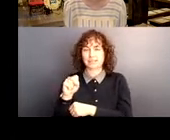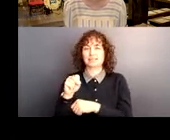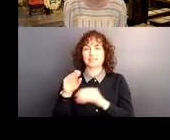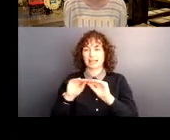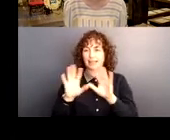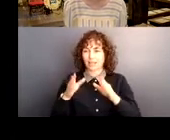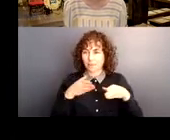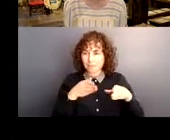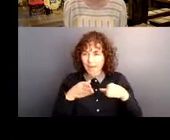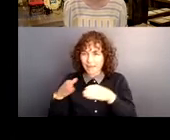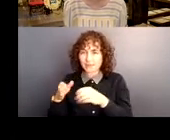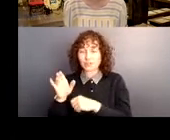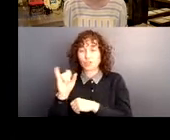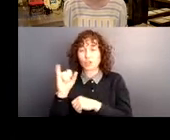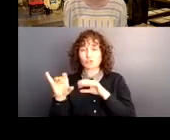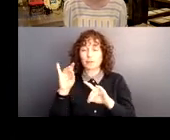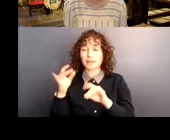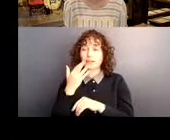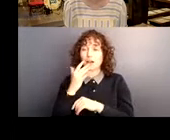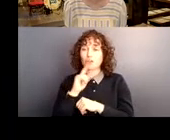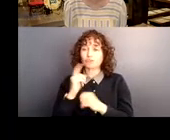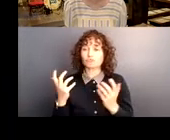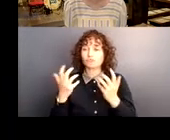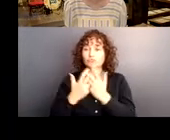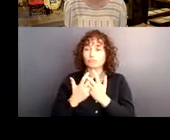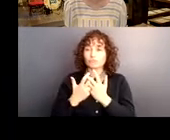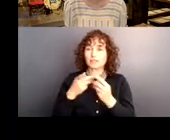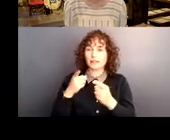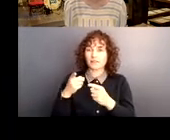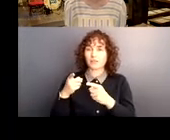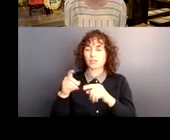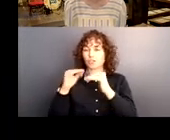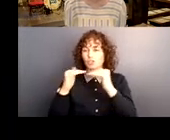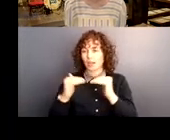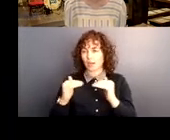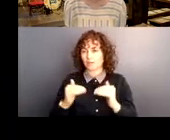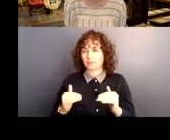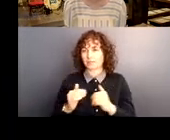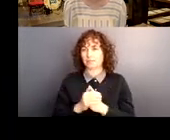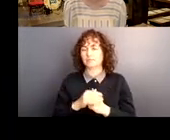I also chose colors that complimented the colors of the built-in cabinets and wall shelves. So let's learn more